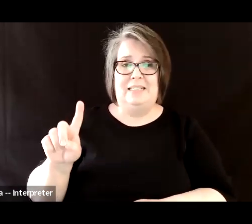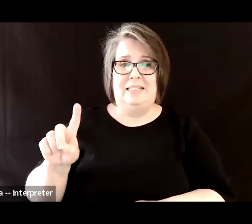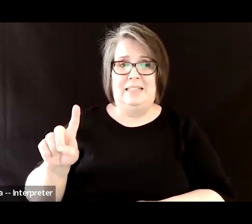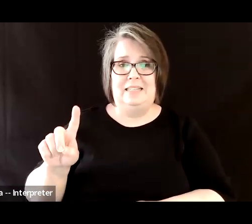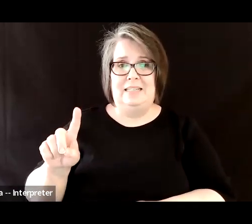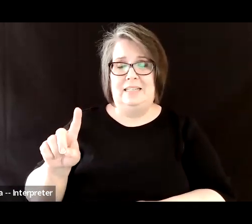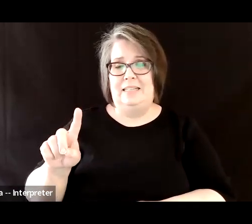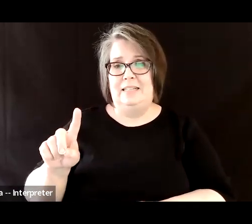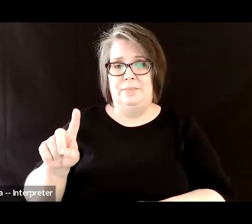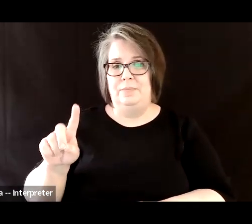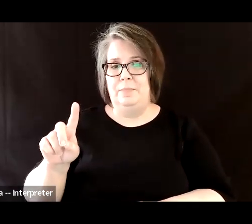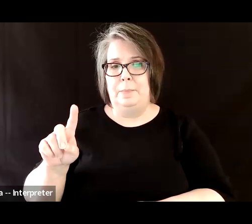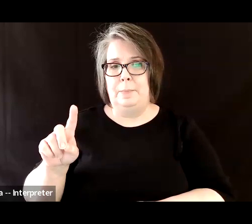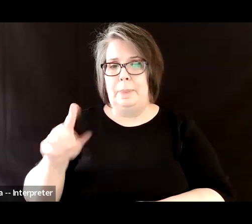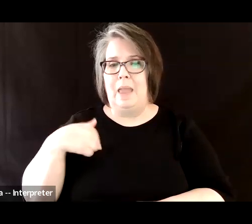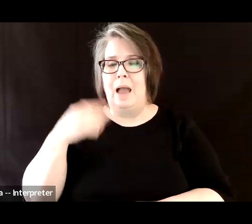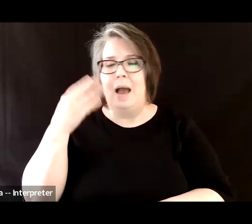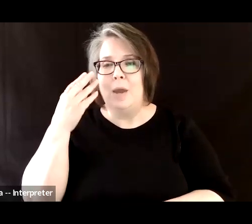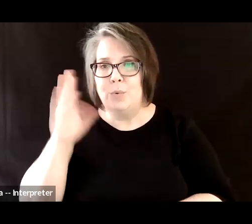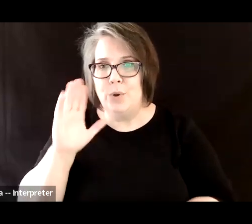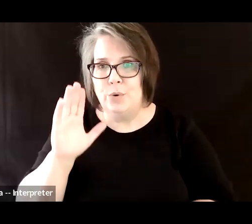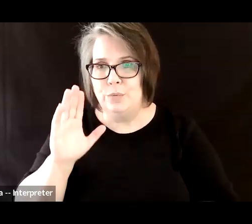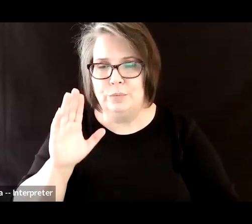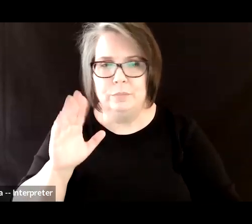you're looking for. But I don't know of